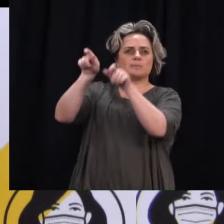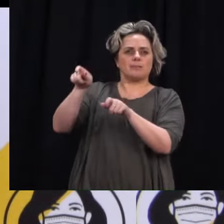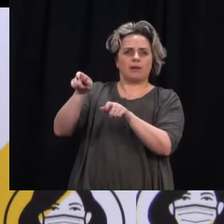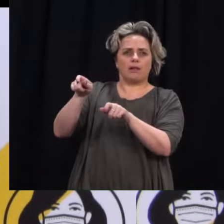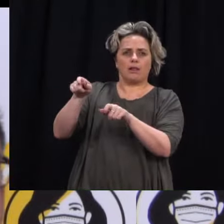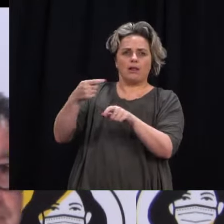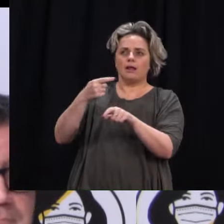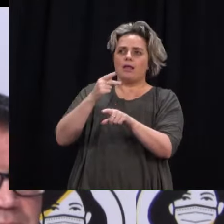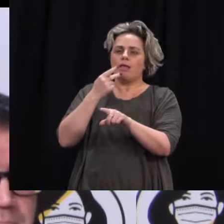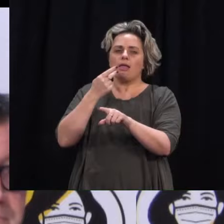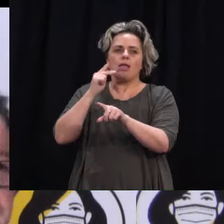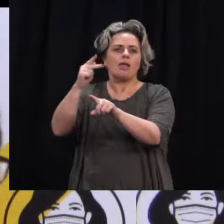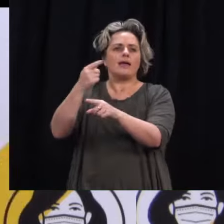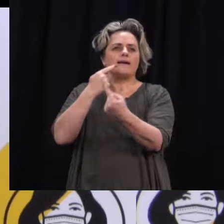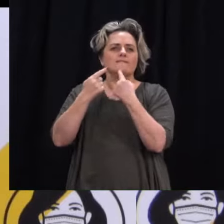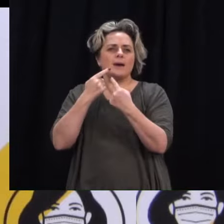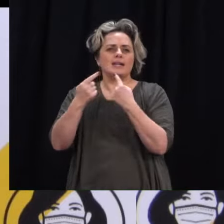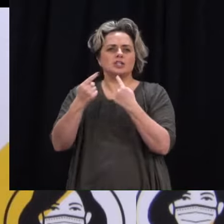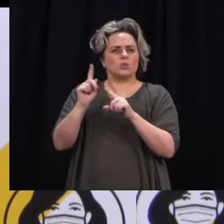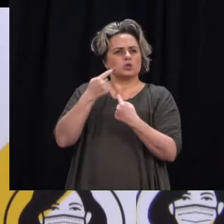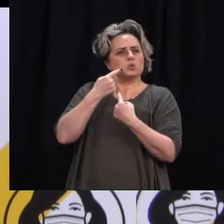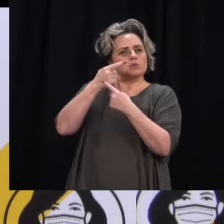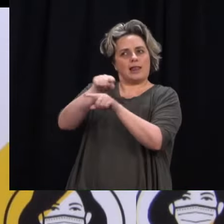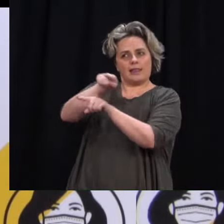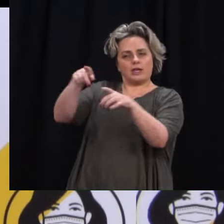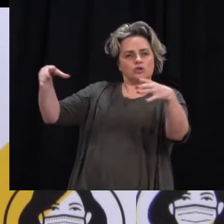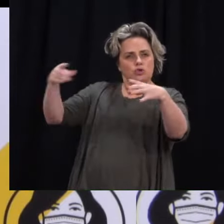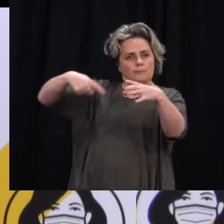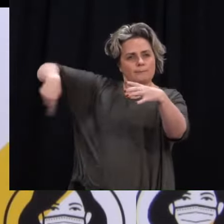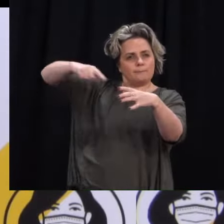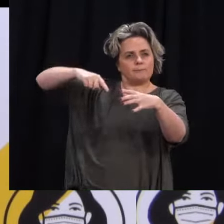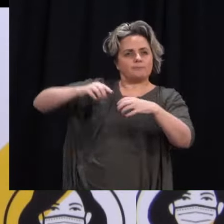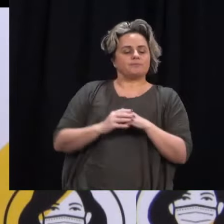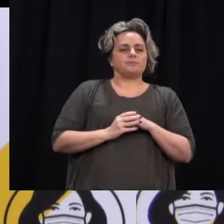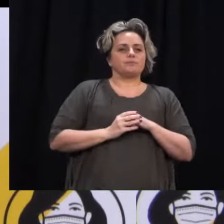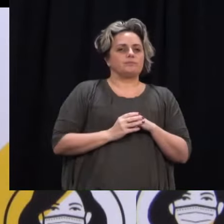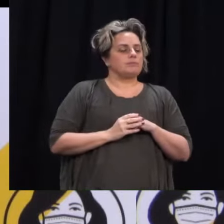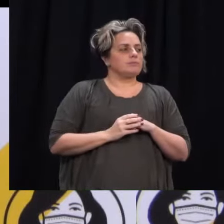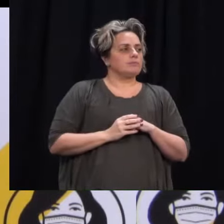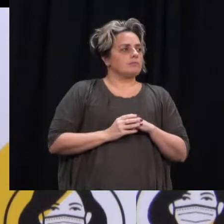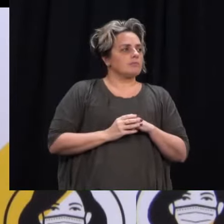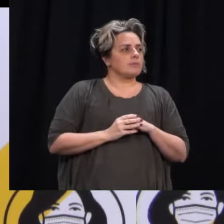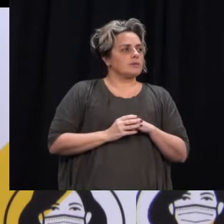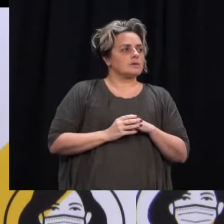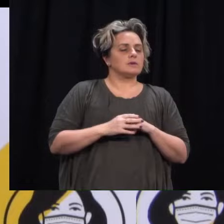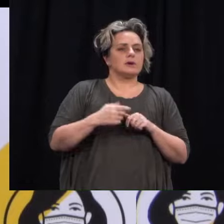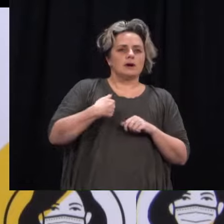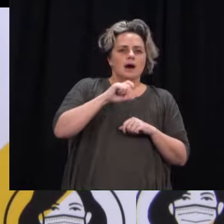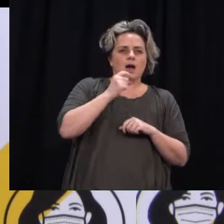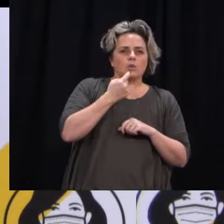do you say to the people who are spreading that mis-